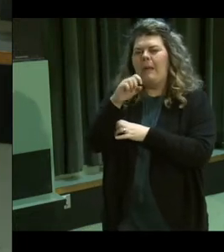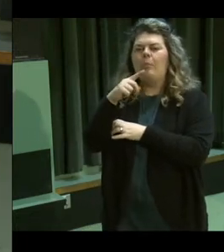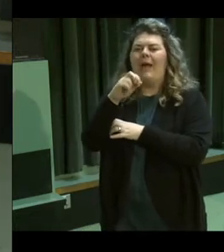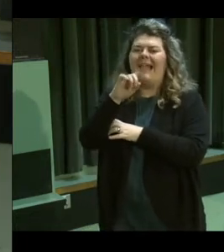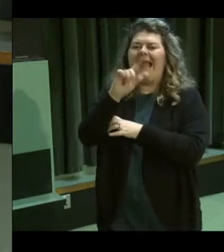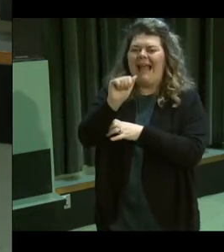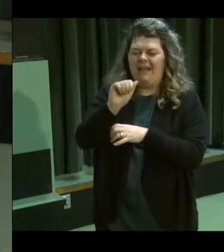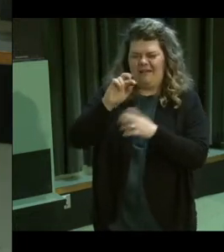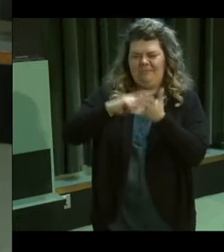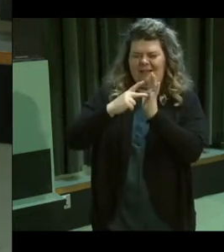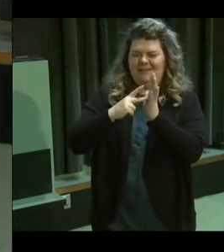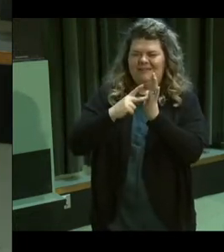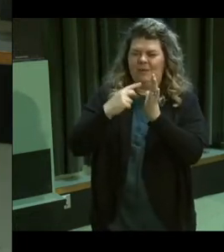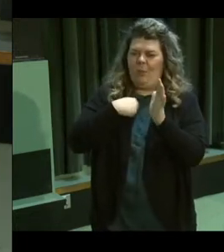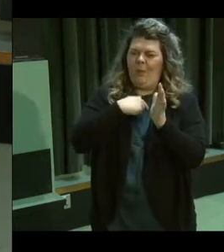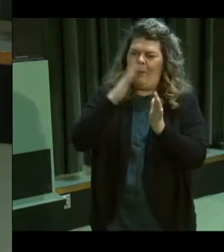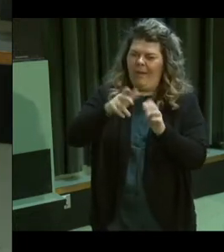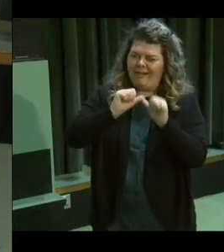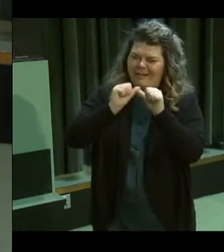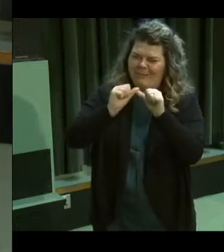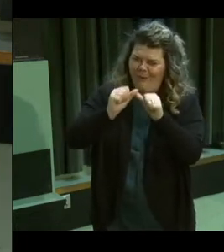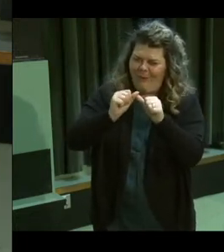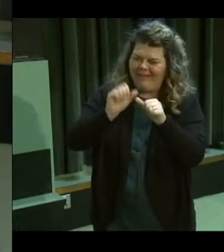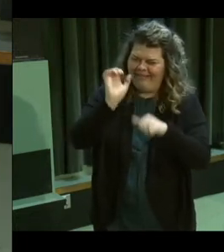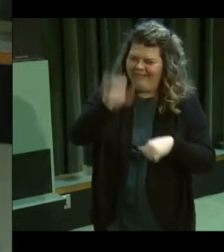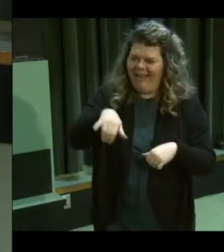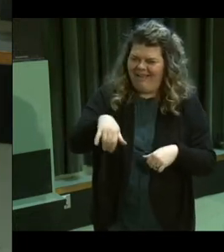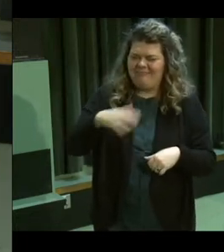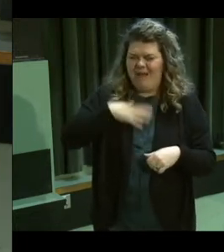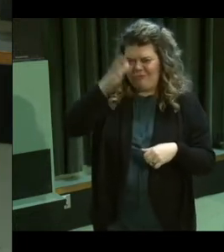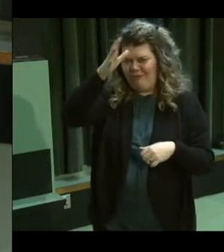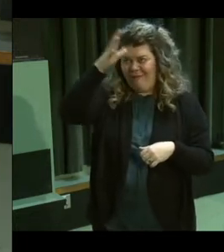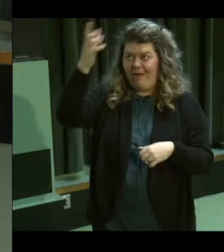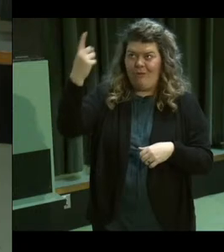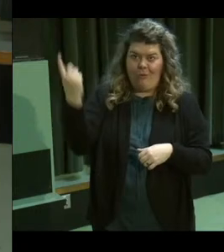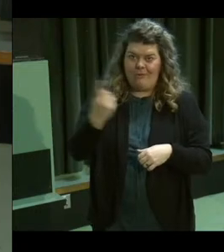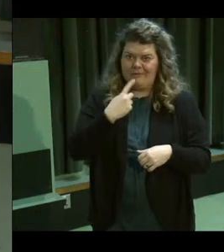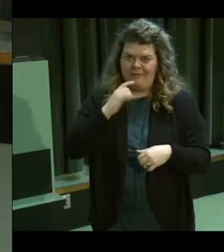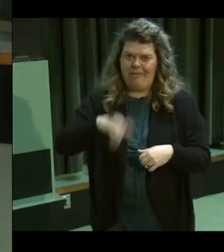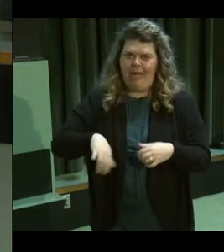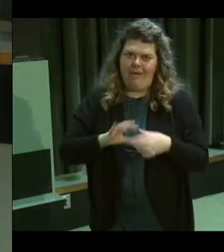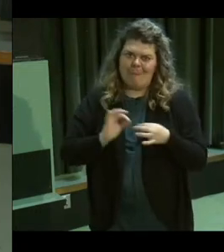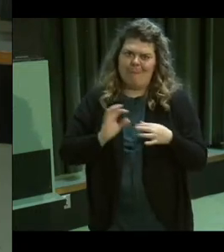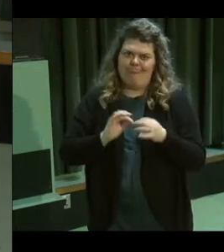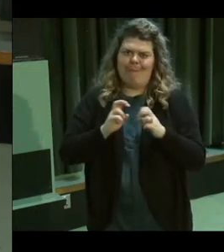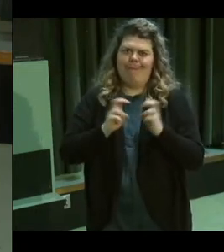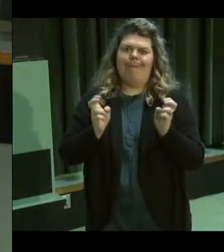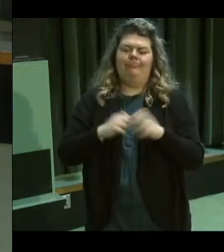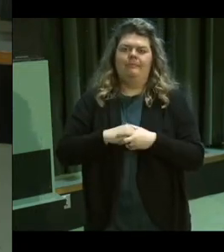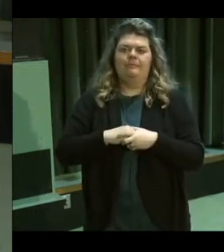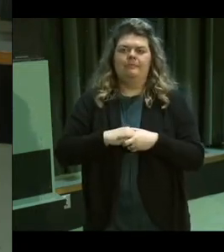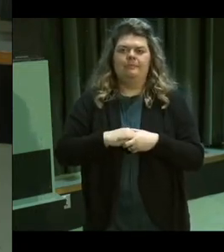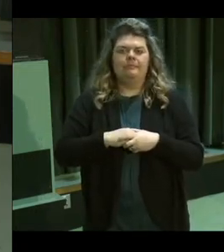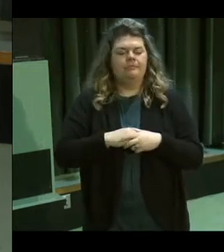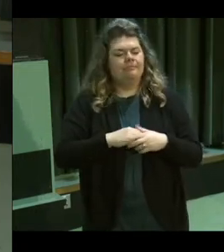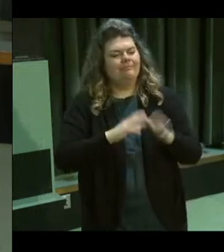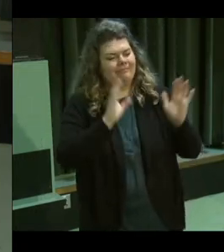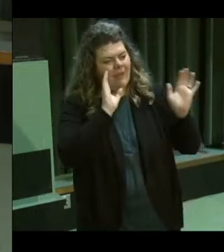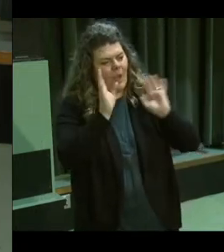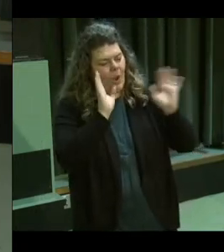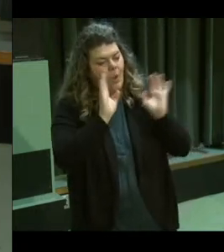we will keep going.